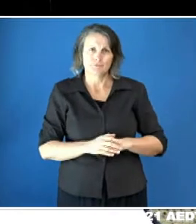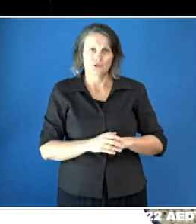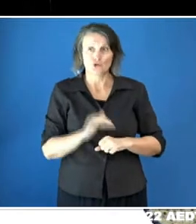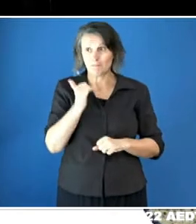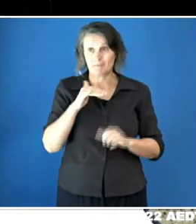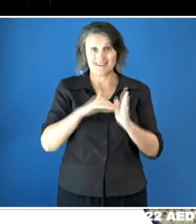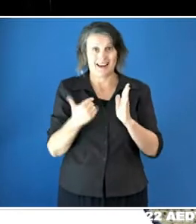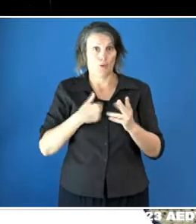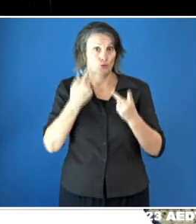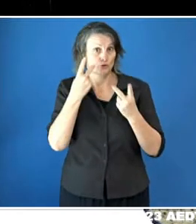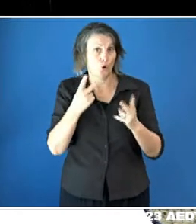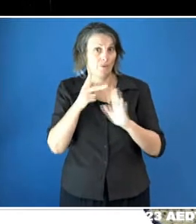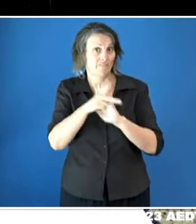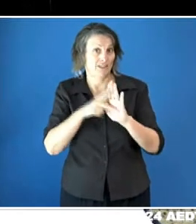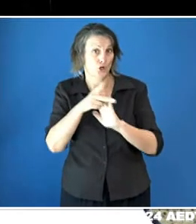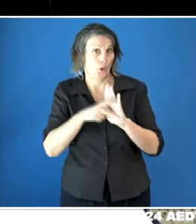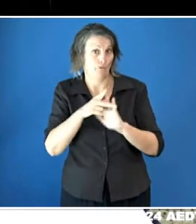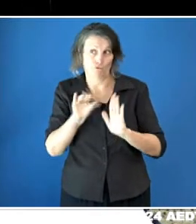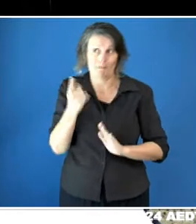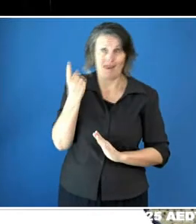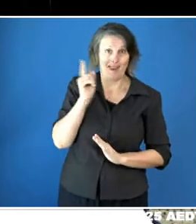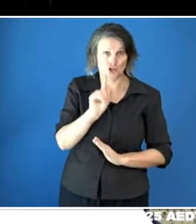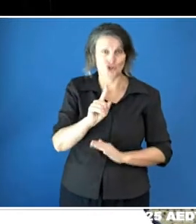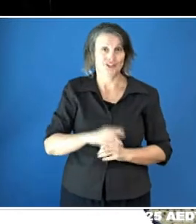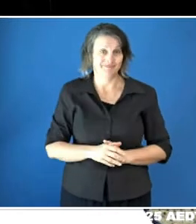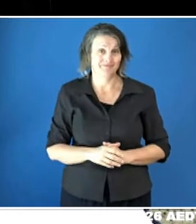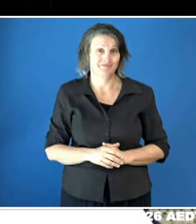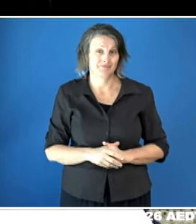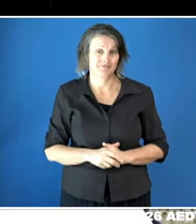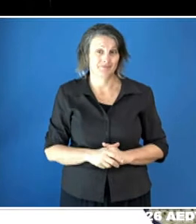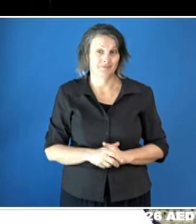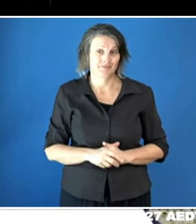recording that we did. Okay. MS EASTMAN: And that was based on - just to introduce to everybody